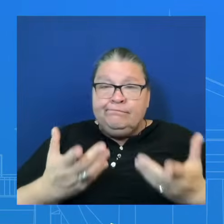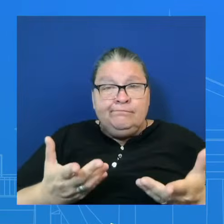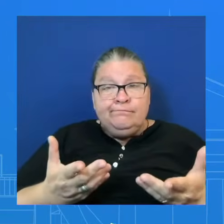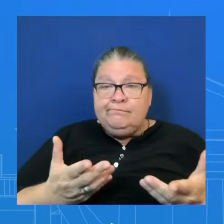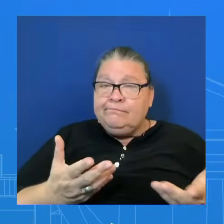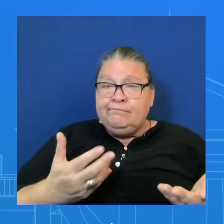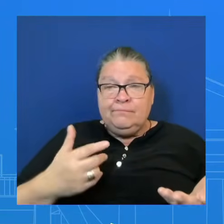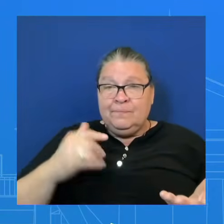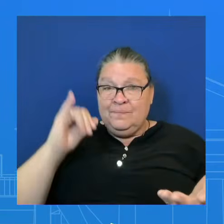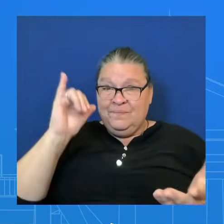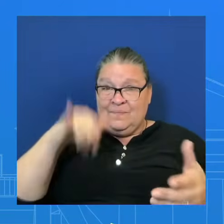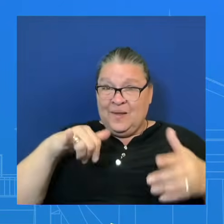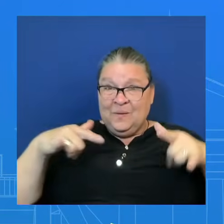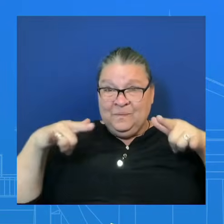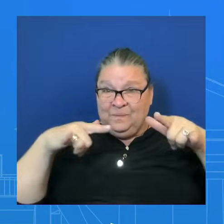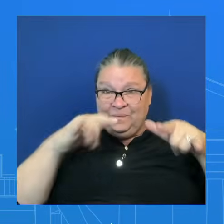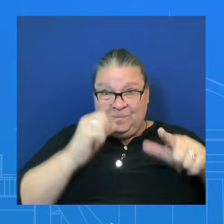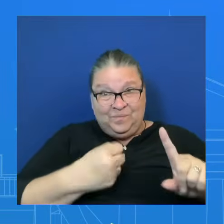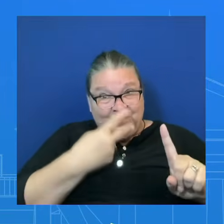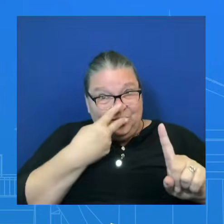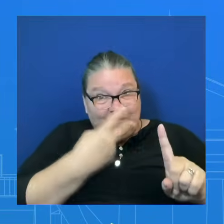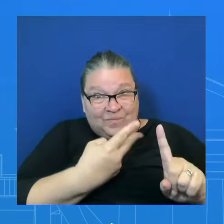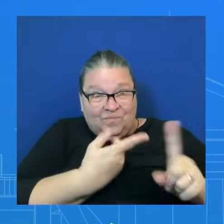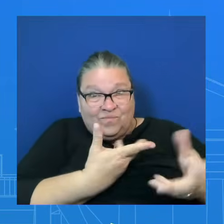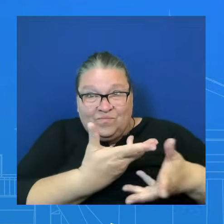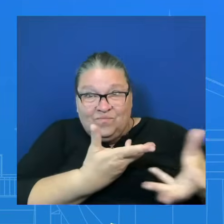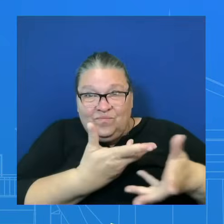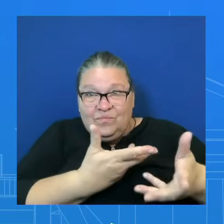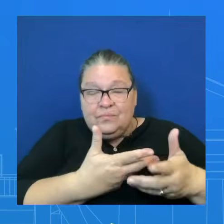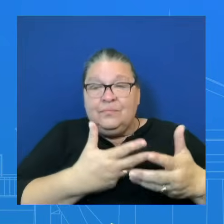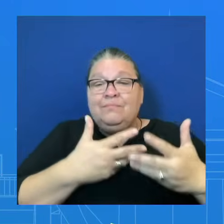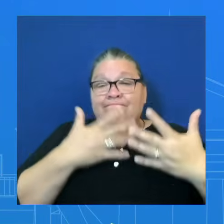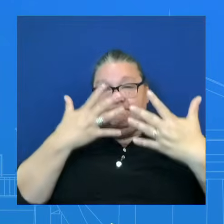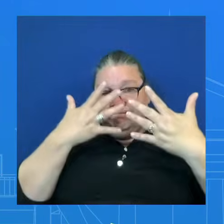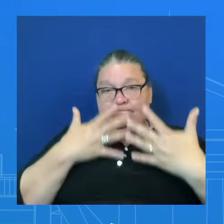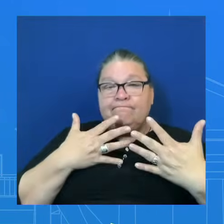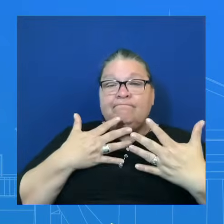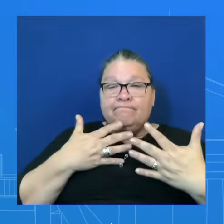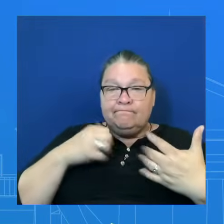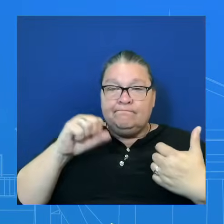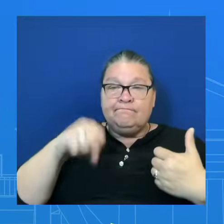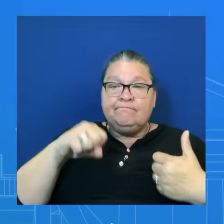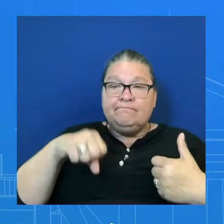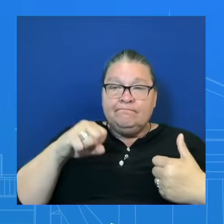And tragically, it ended, obviously, in the crash and the death of all on board.